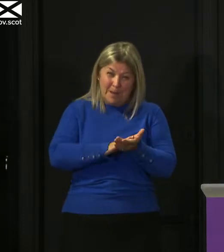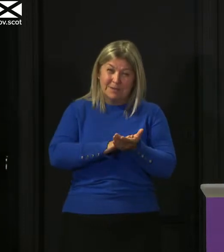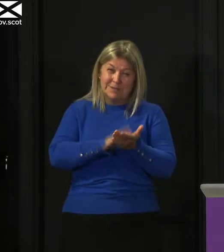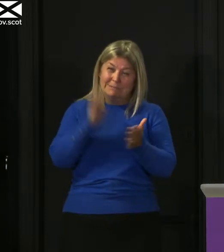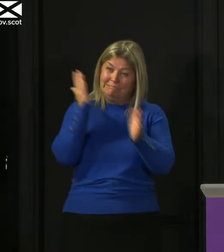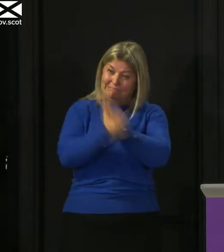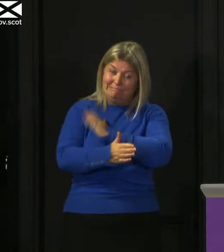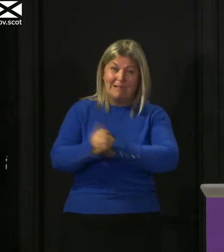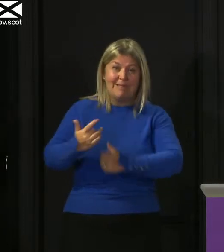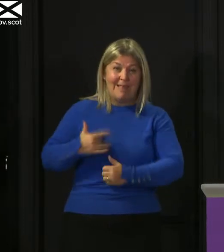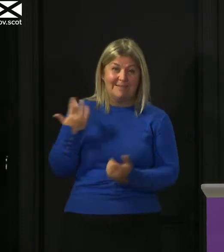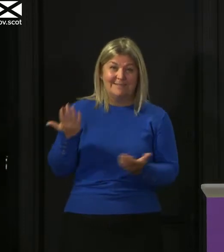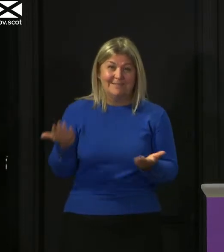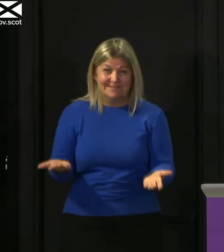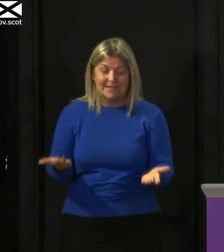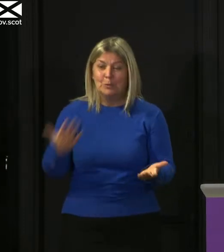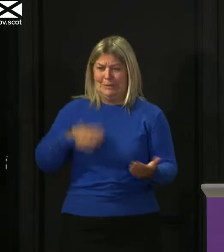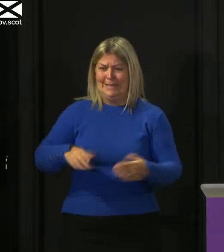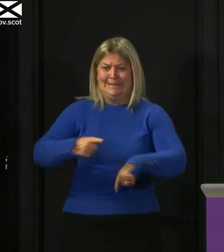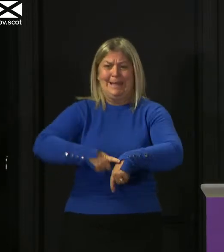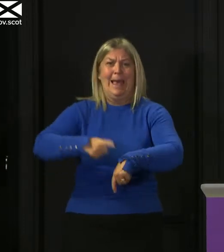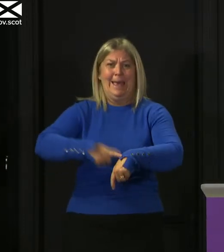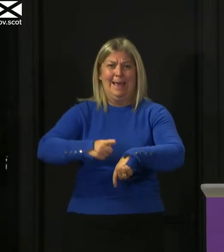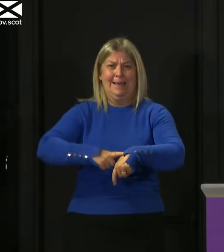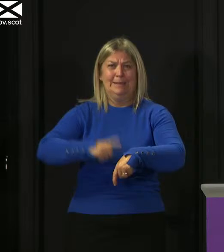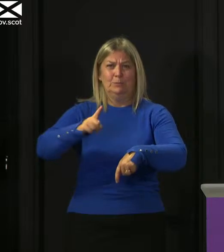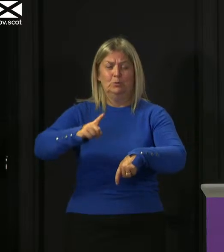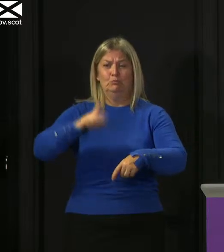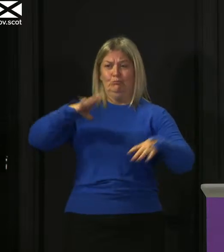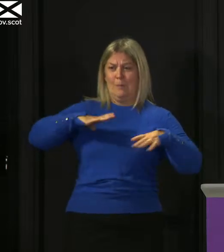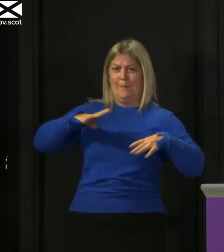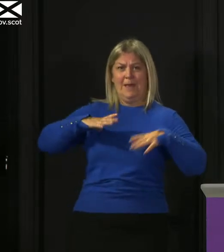need as much time as possible. So we'll try to get that balance right. And I would certainly hope we